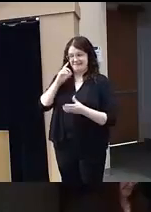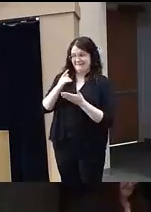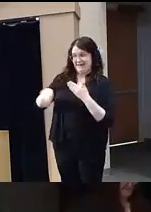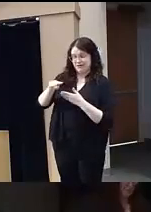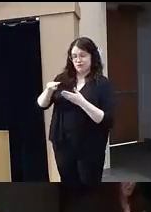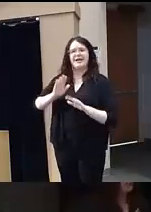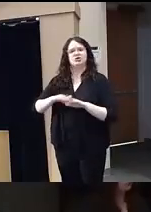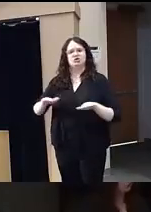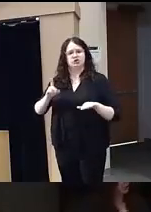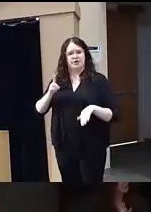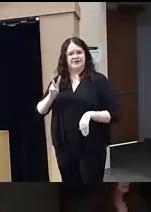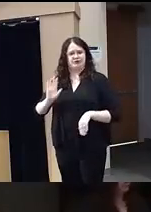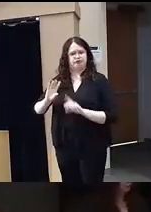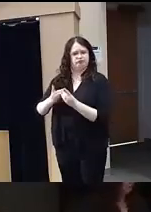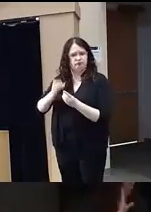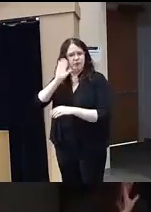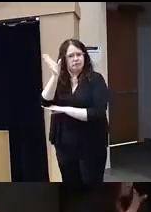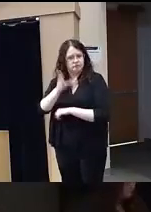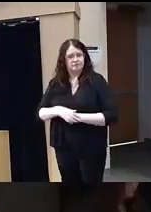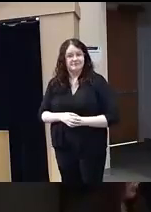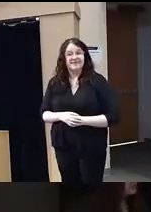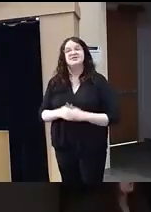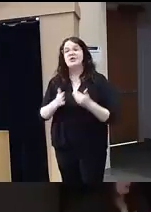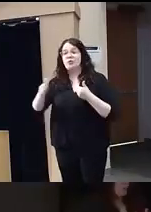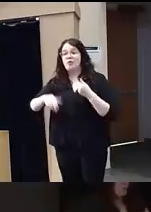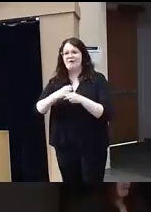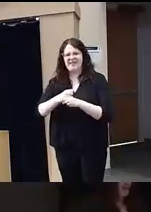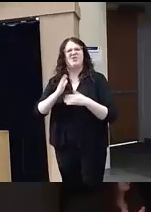so over the course of the Year you'll hear from all of our divisions but that's a space